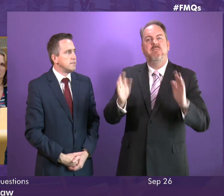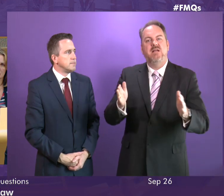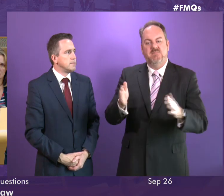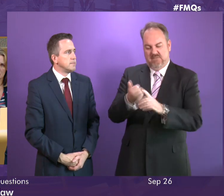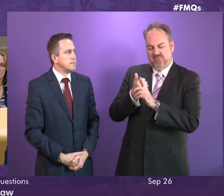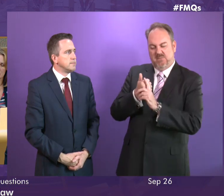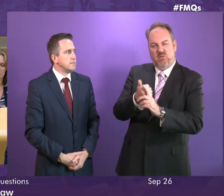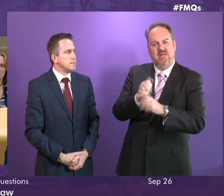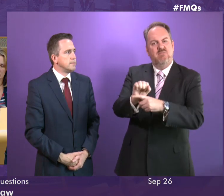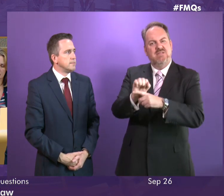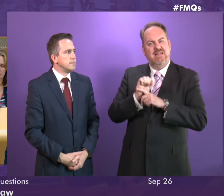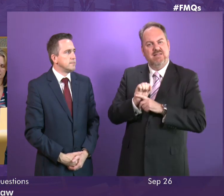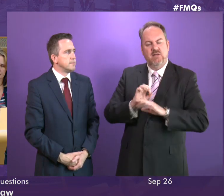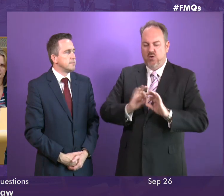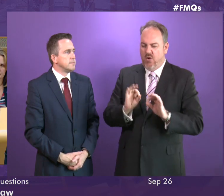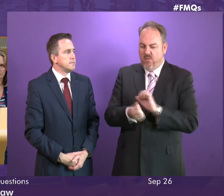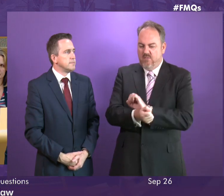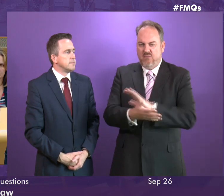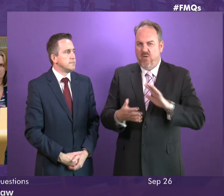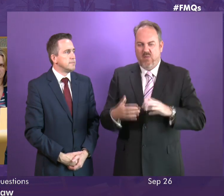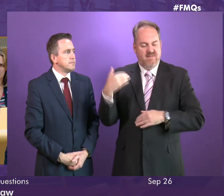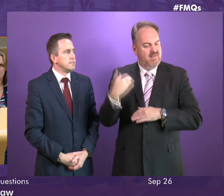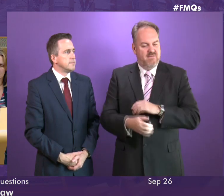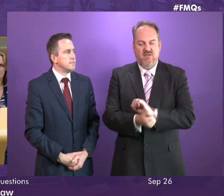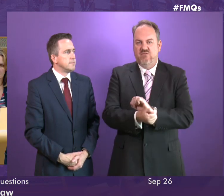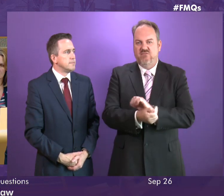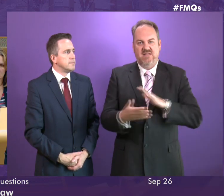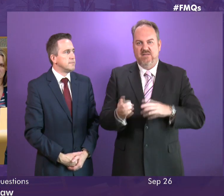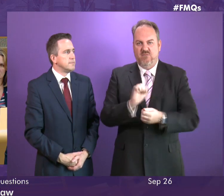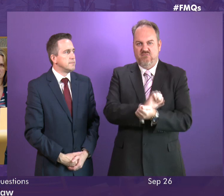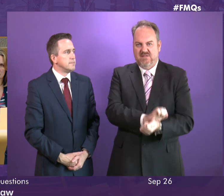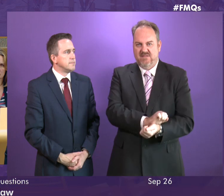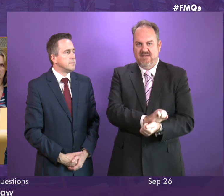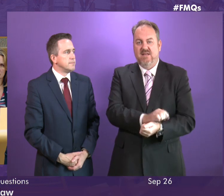be no parole and no release. That is what our proposal would deliver. One response to